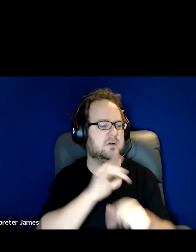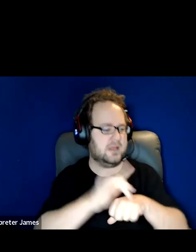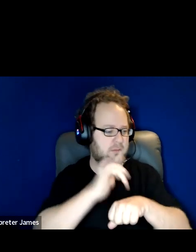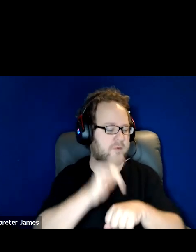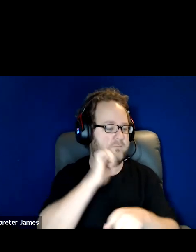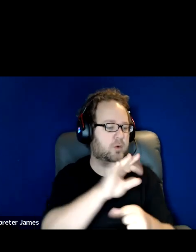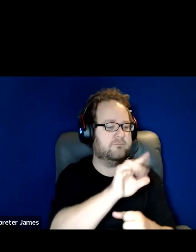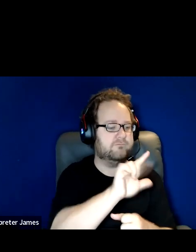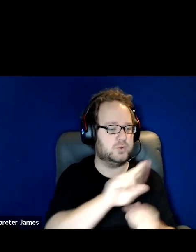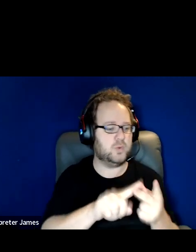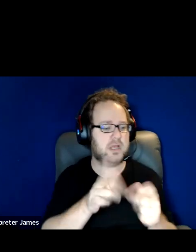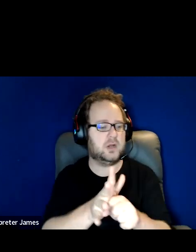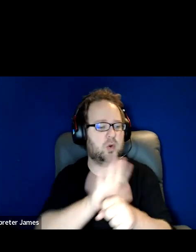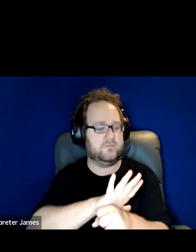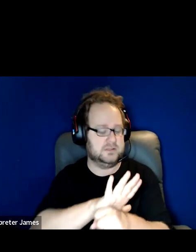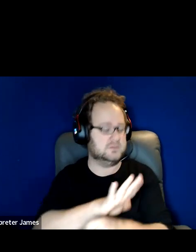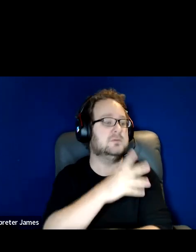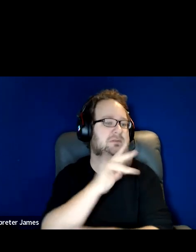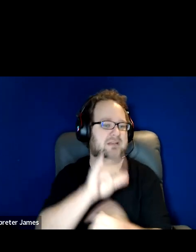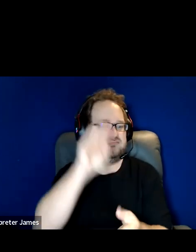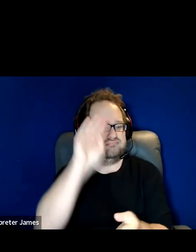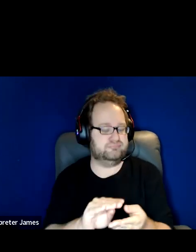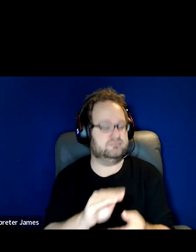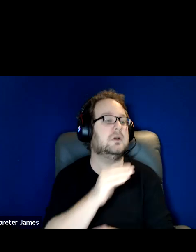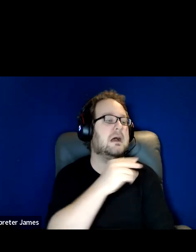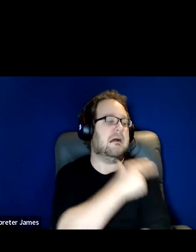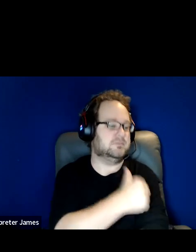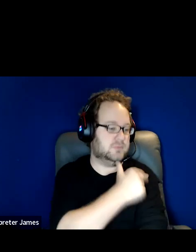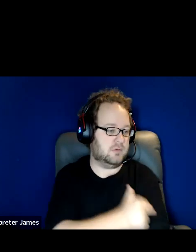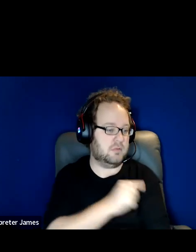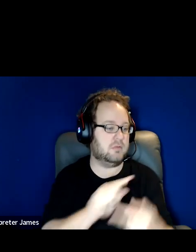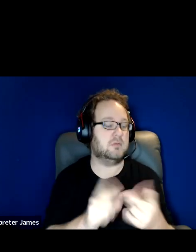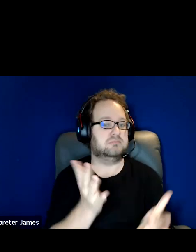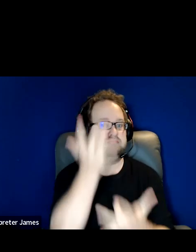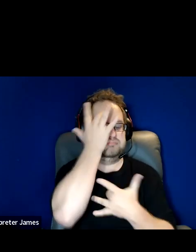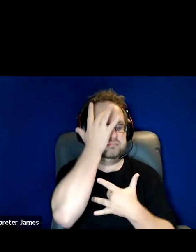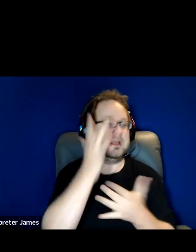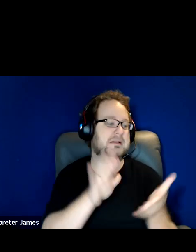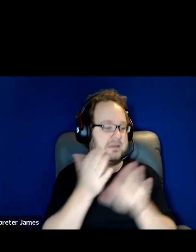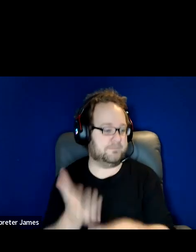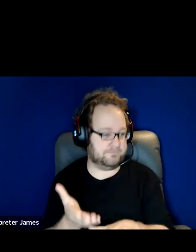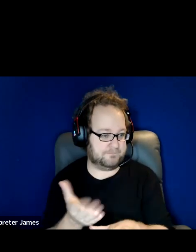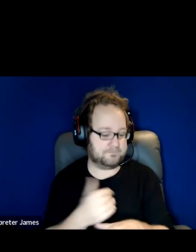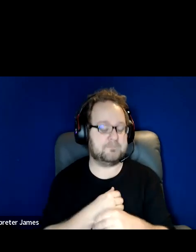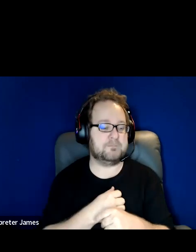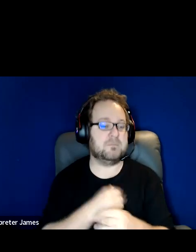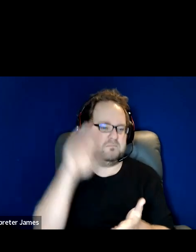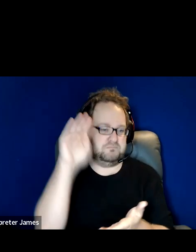the risk of severe illness, hospitalization and death. We also have rapid tests some of which can be used at home